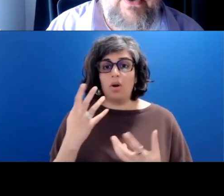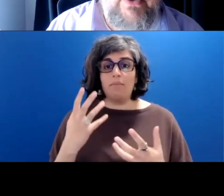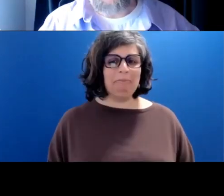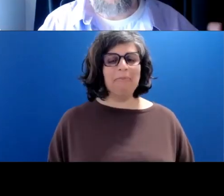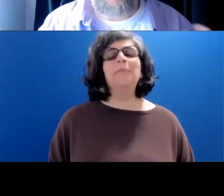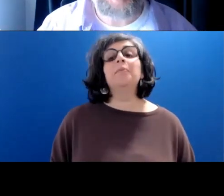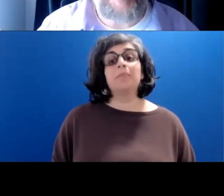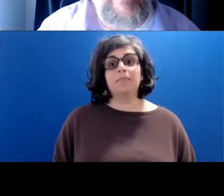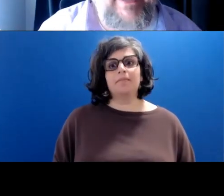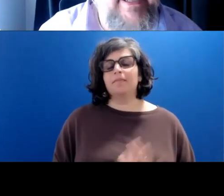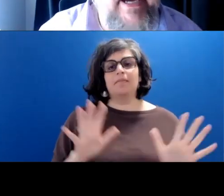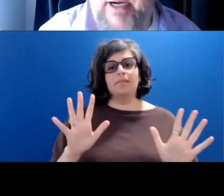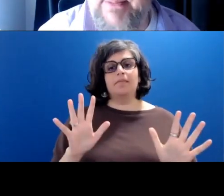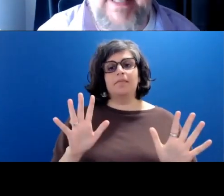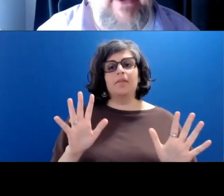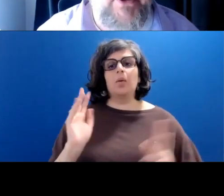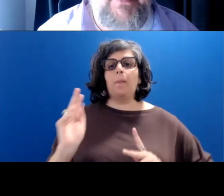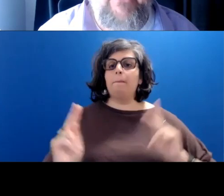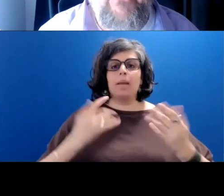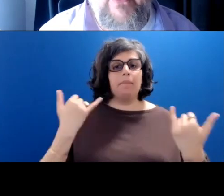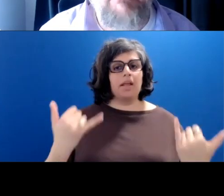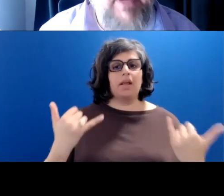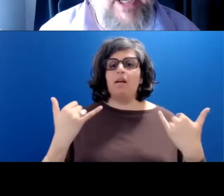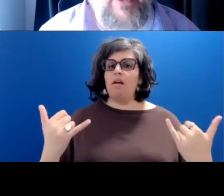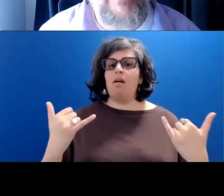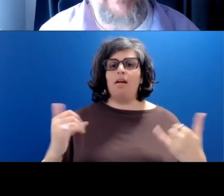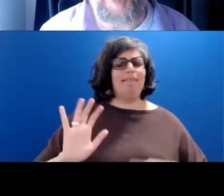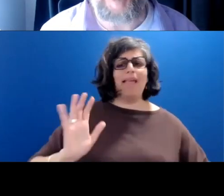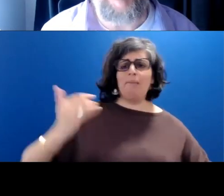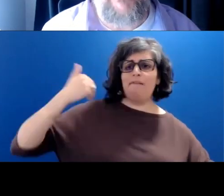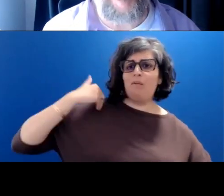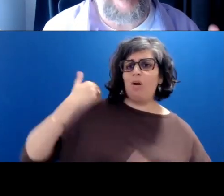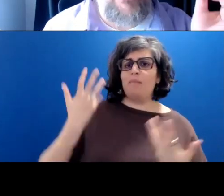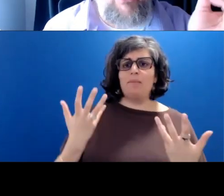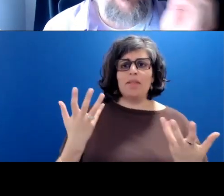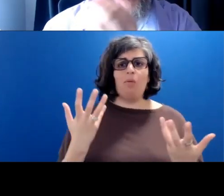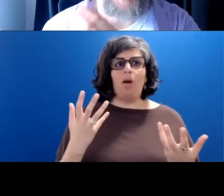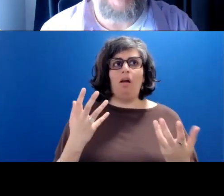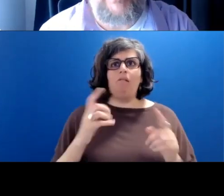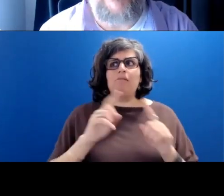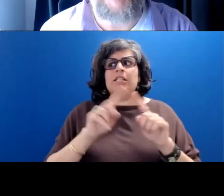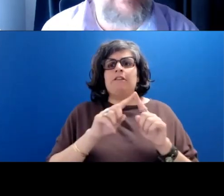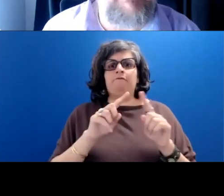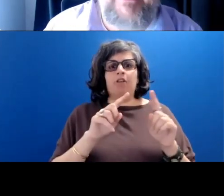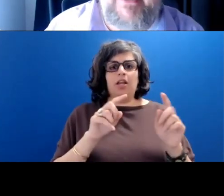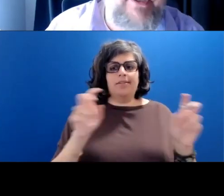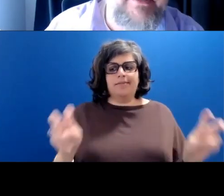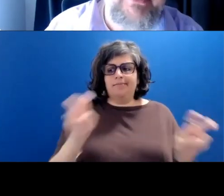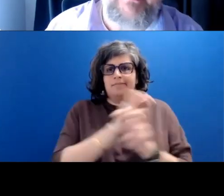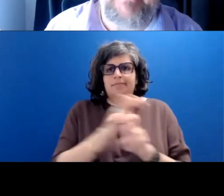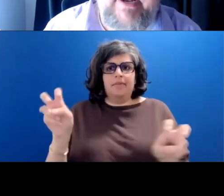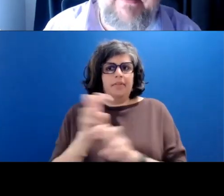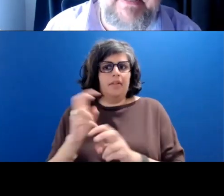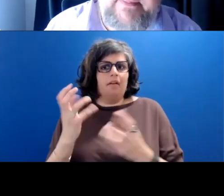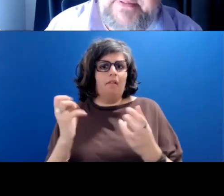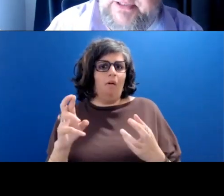So folks today, just like folks before may want to do some different orders of steps and may not want to do a lot of the steps